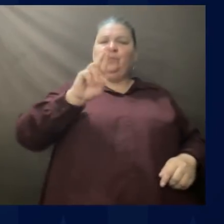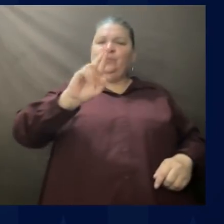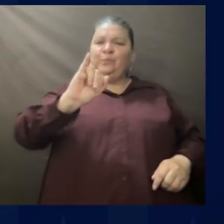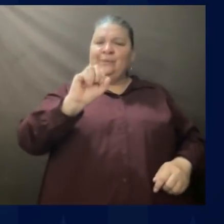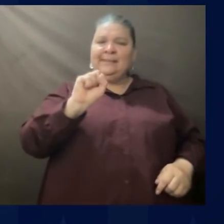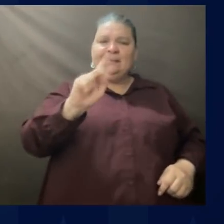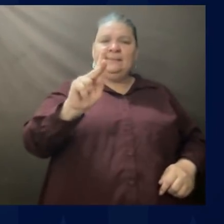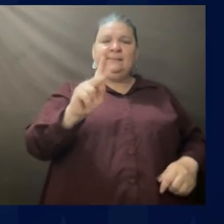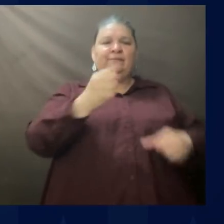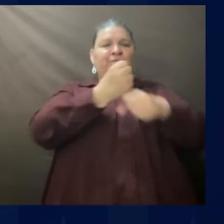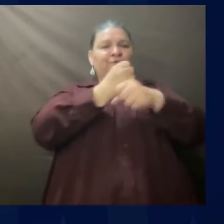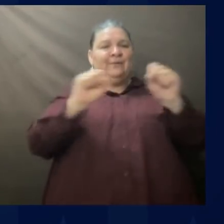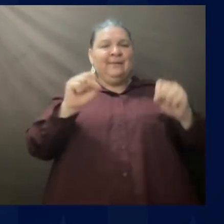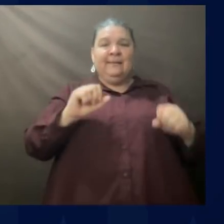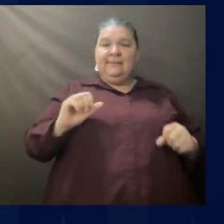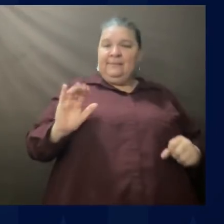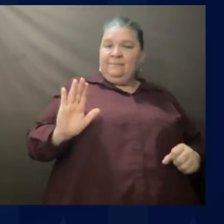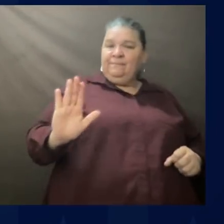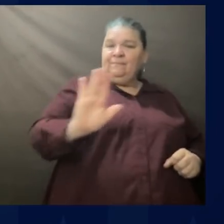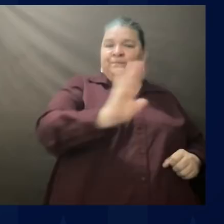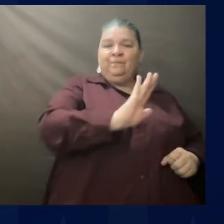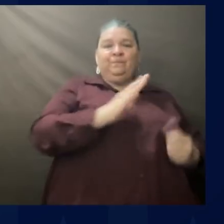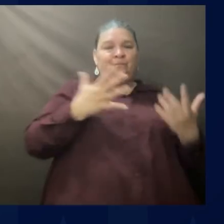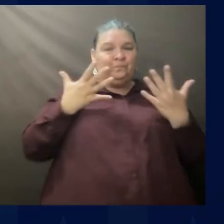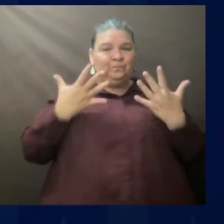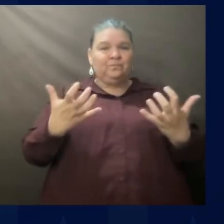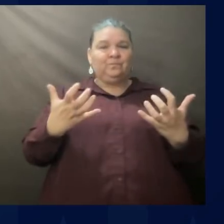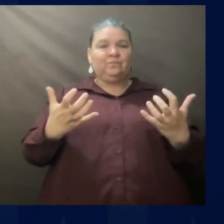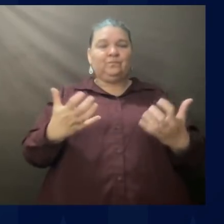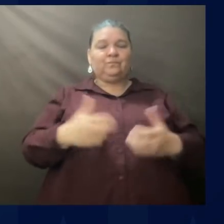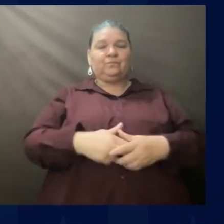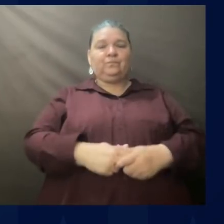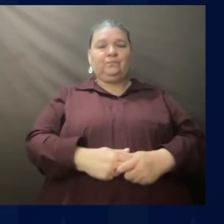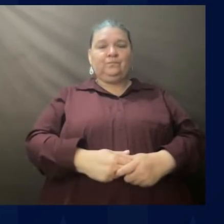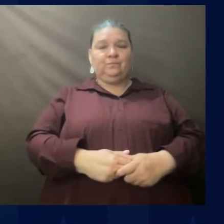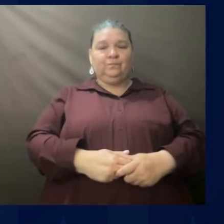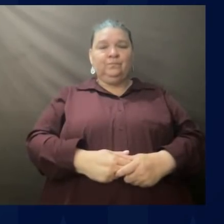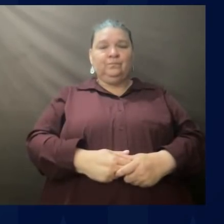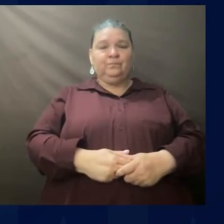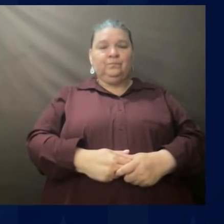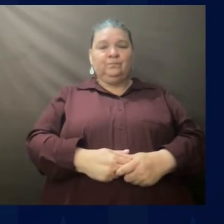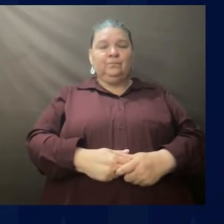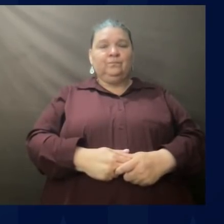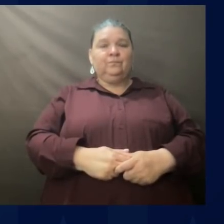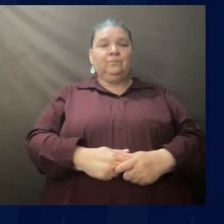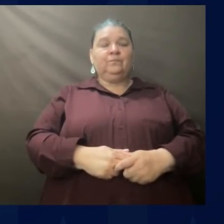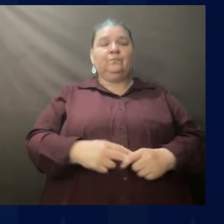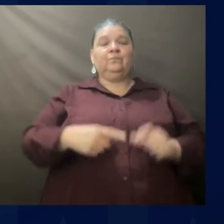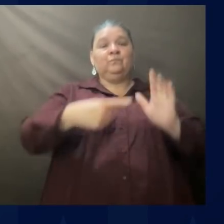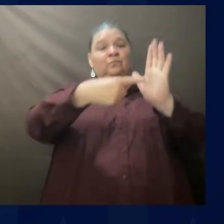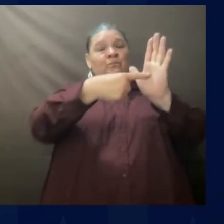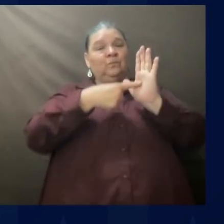Democracy has always required champions. And, today, in the perennial struggle for democracy and freedom,